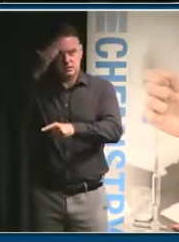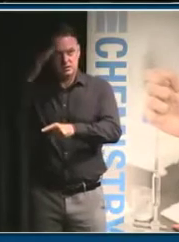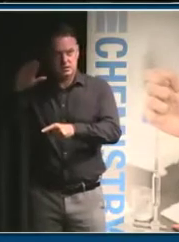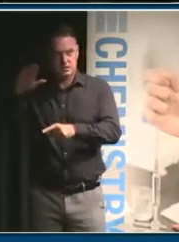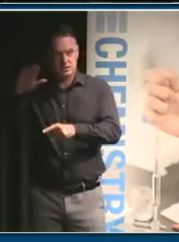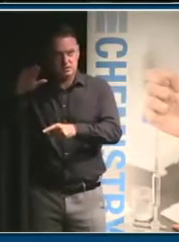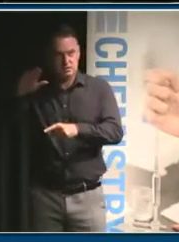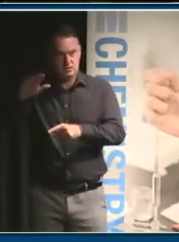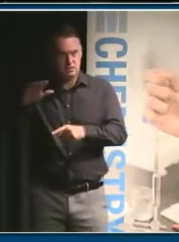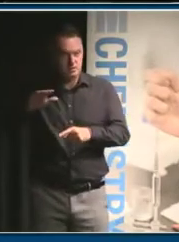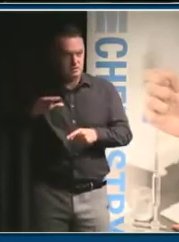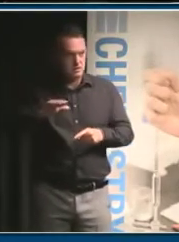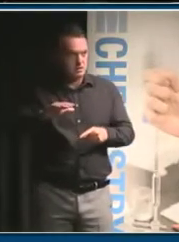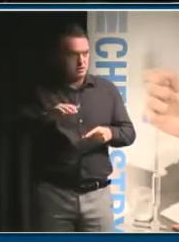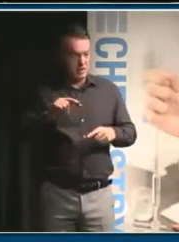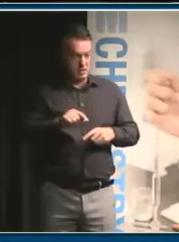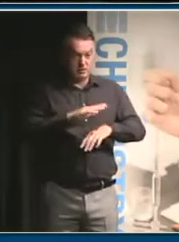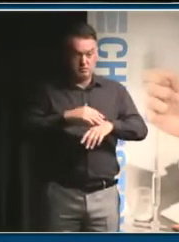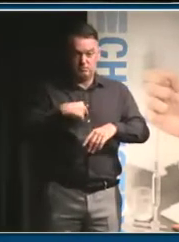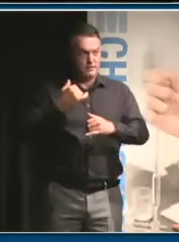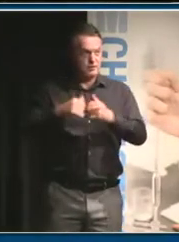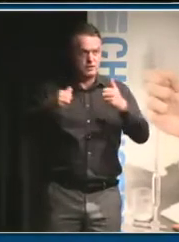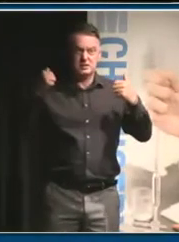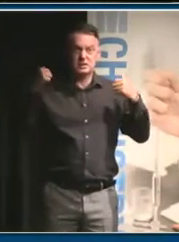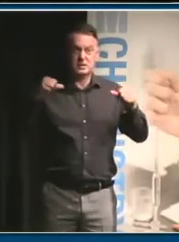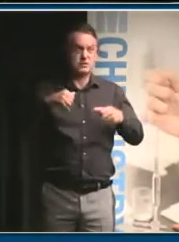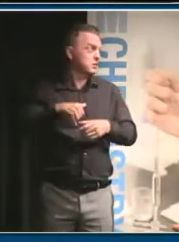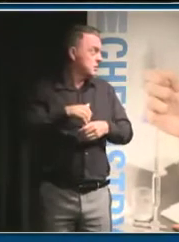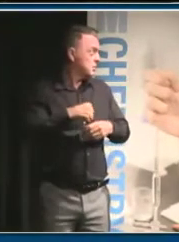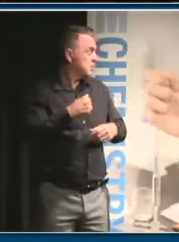You know here I am a very successful chemist, you know I’m kind of familiar with books like